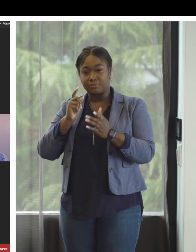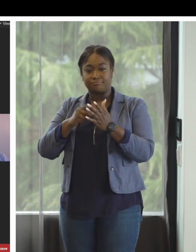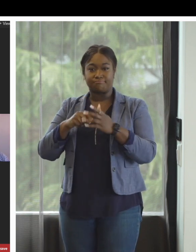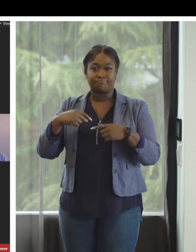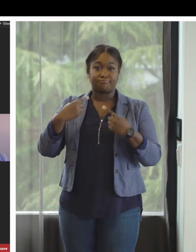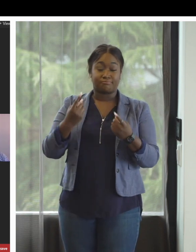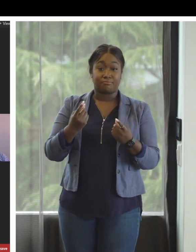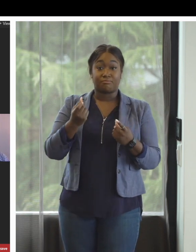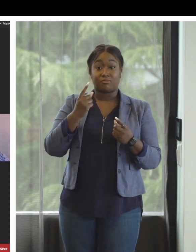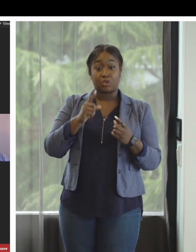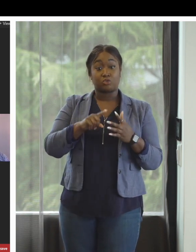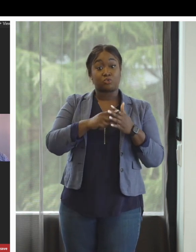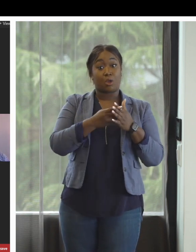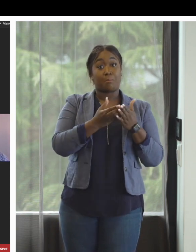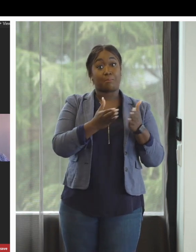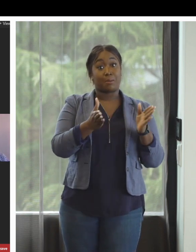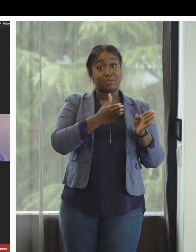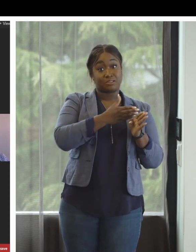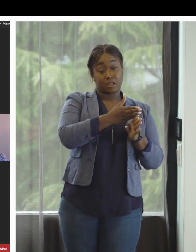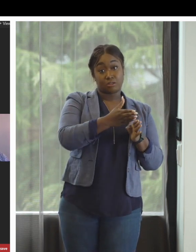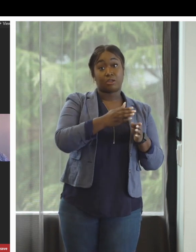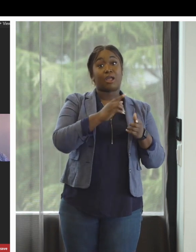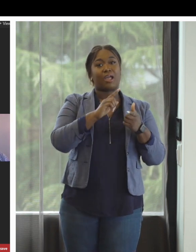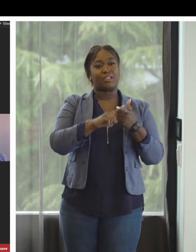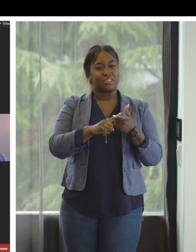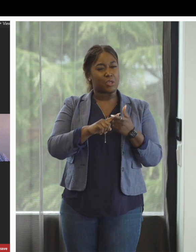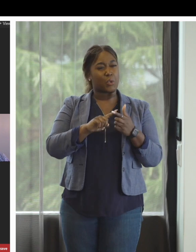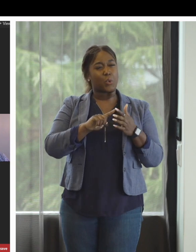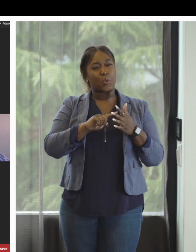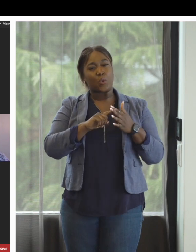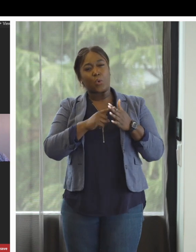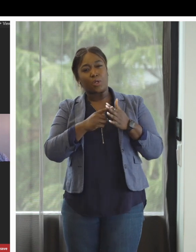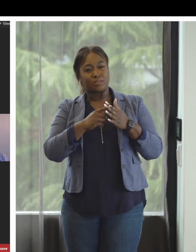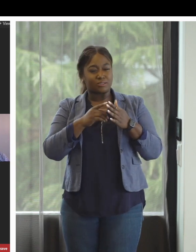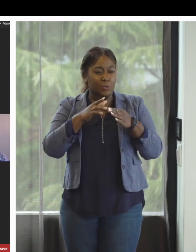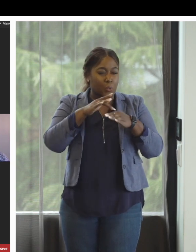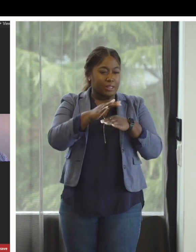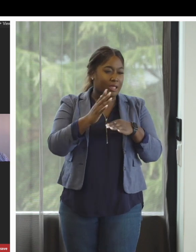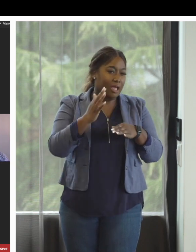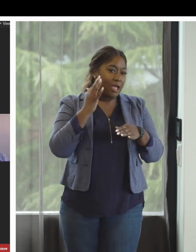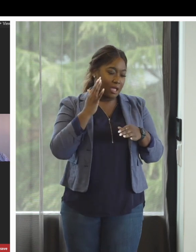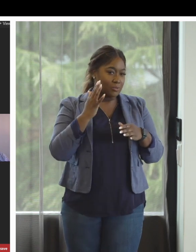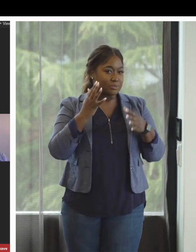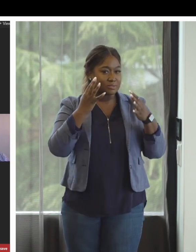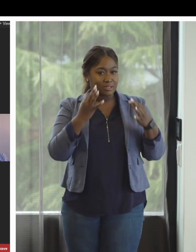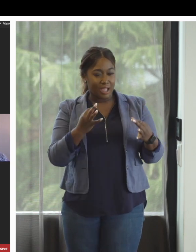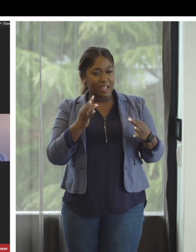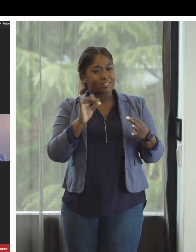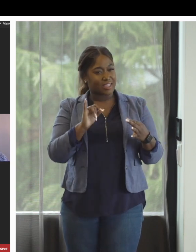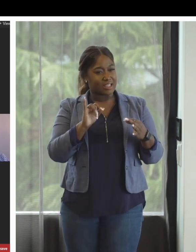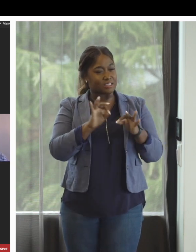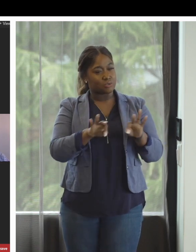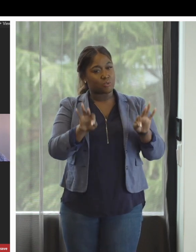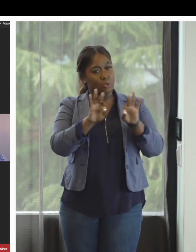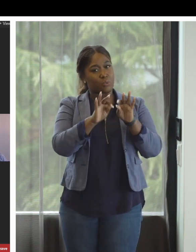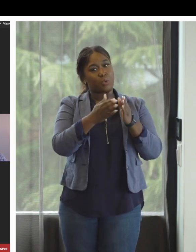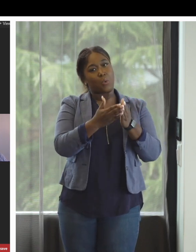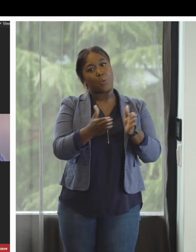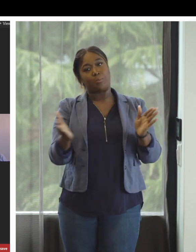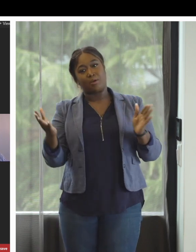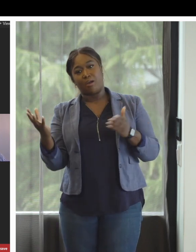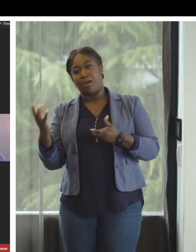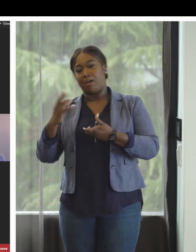The it's critical we open this up to the private sector